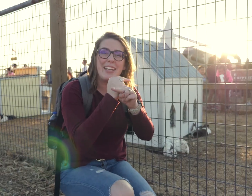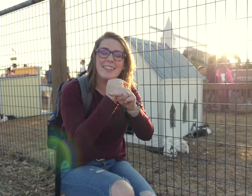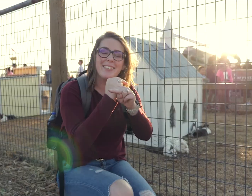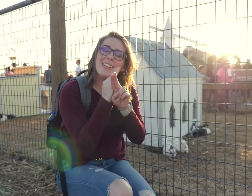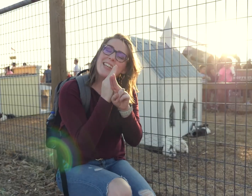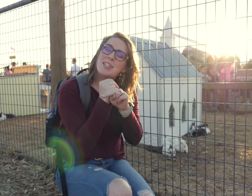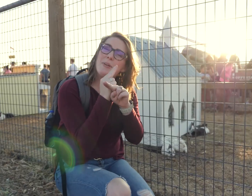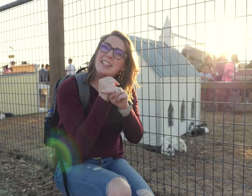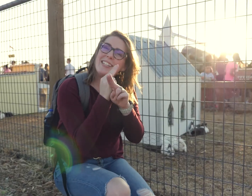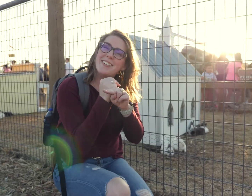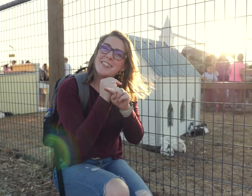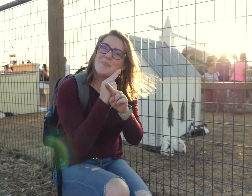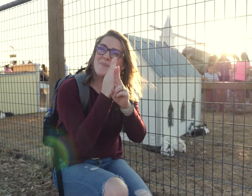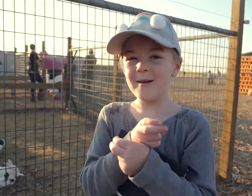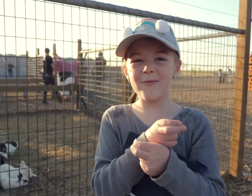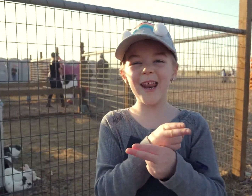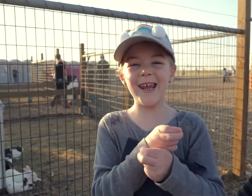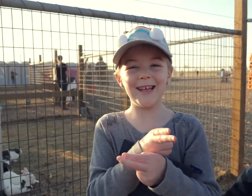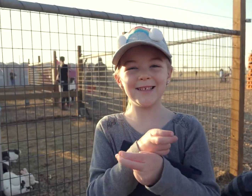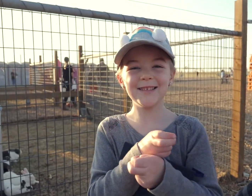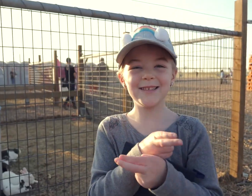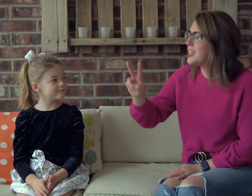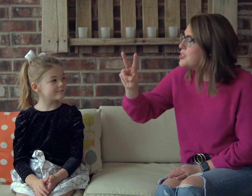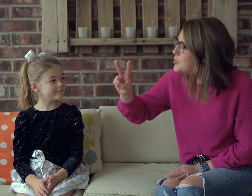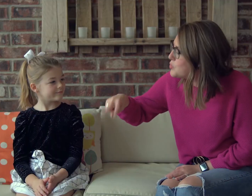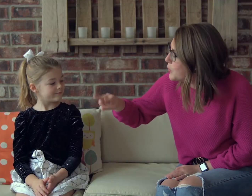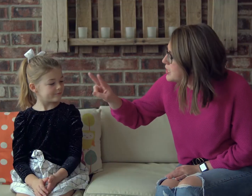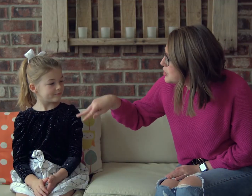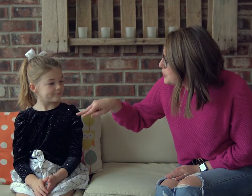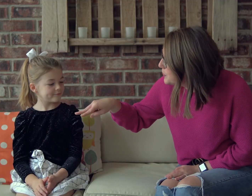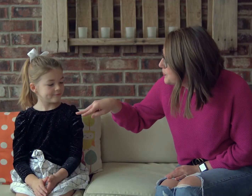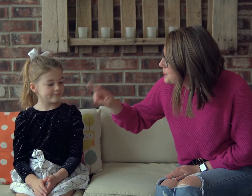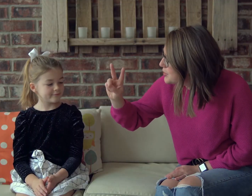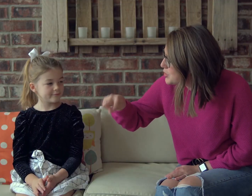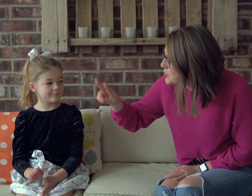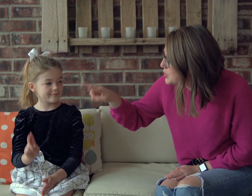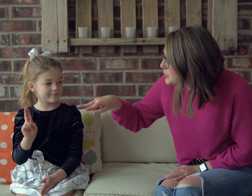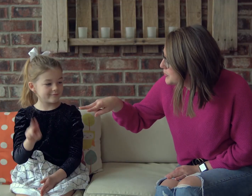years ago, because I wouldn't be here in front of you right now if we hadn't and thank you so